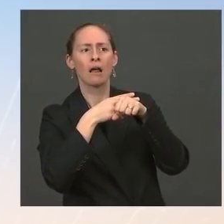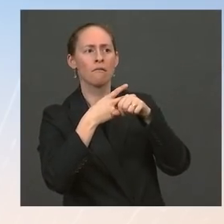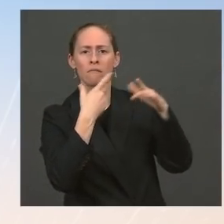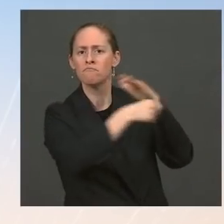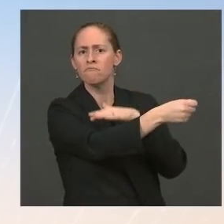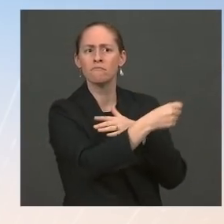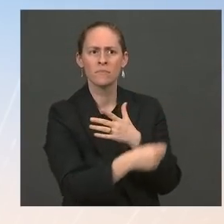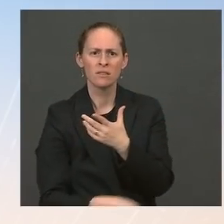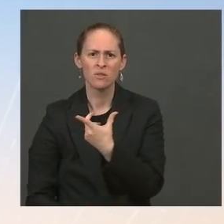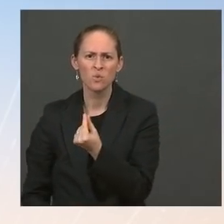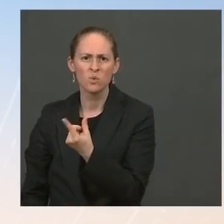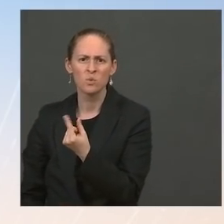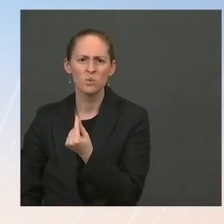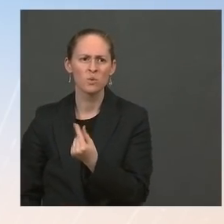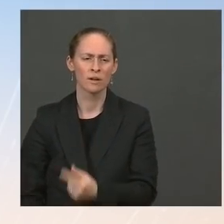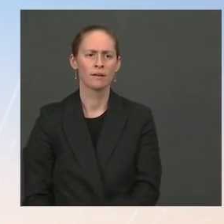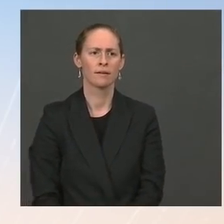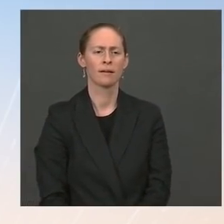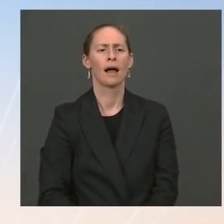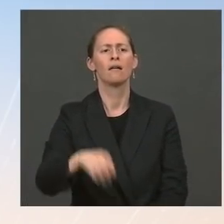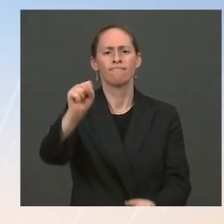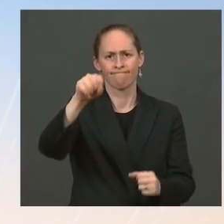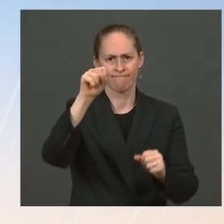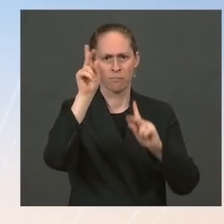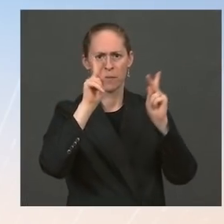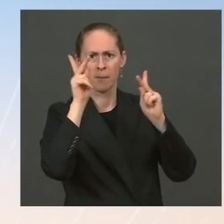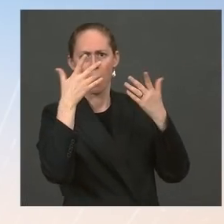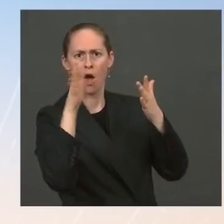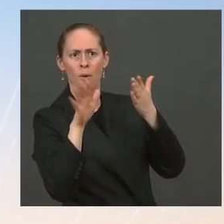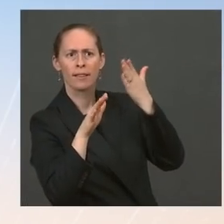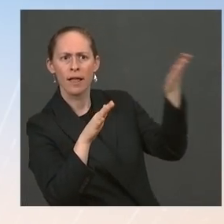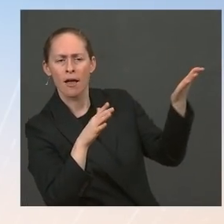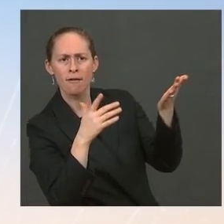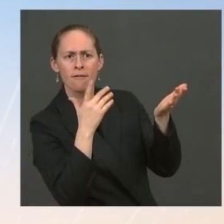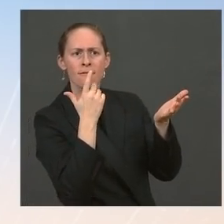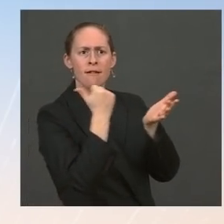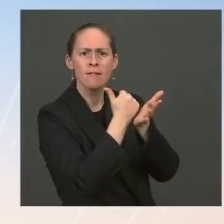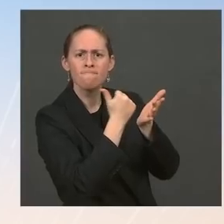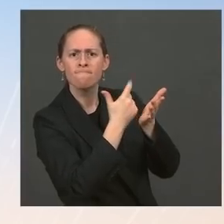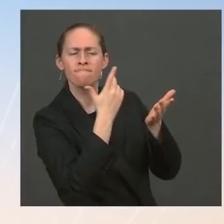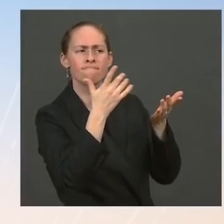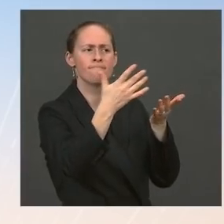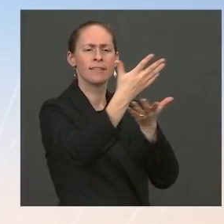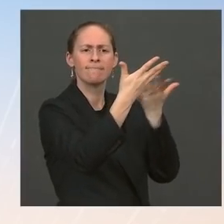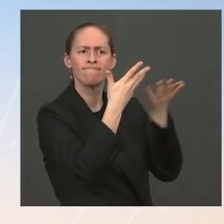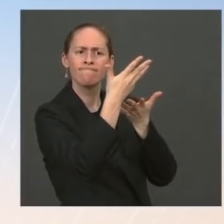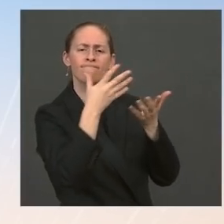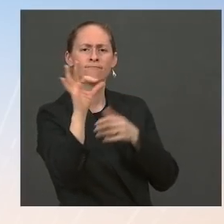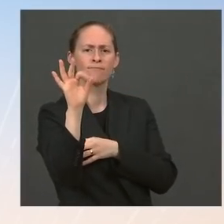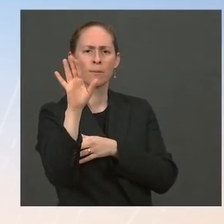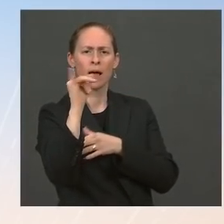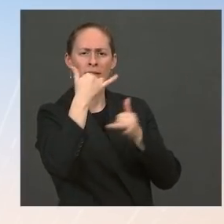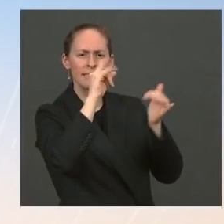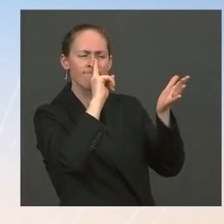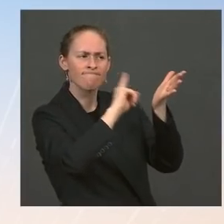including with law enforcement officials from the FBI and others, who are working constantly to bring these individuals home.